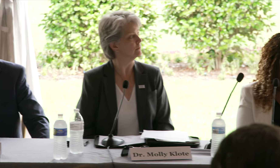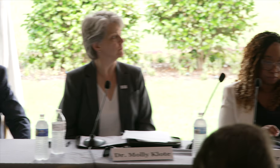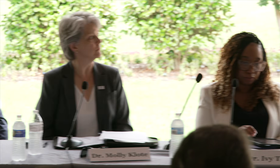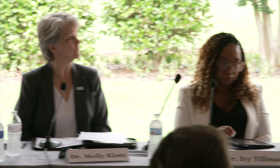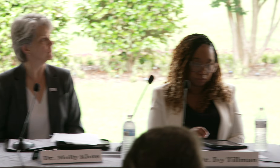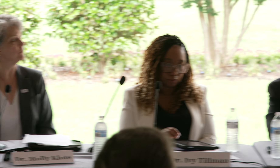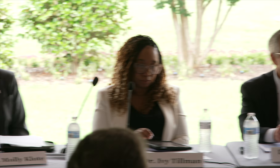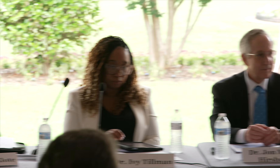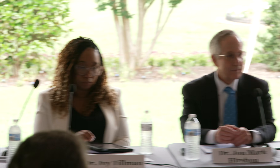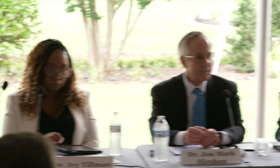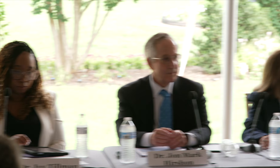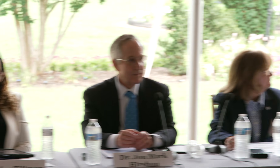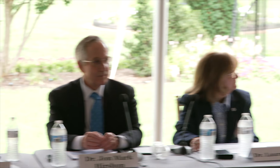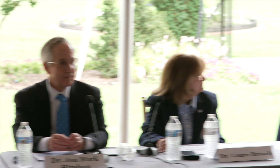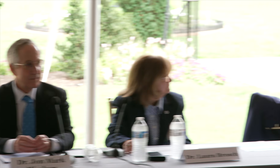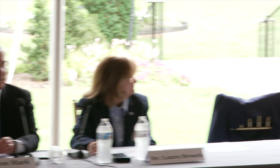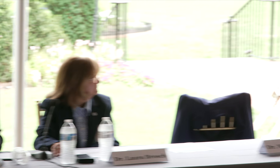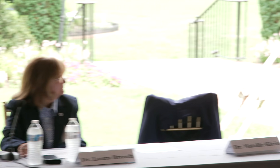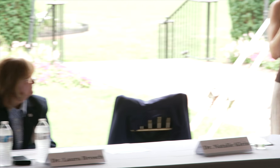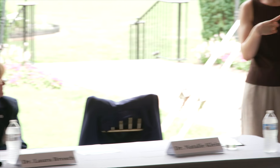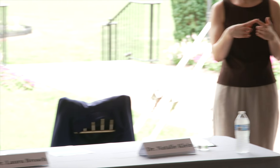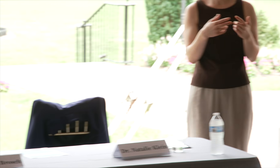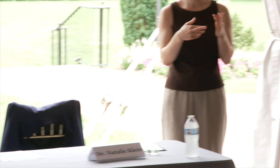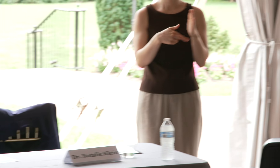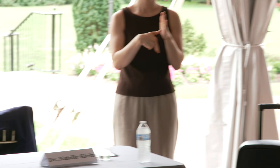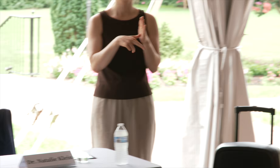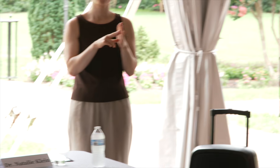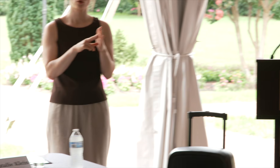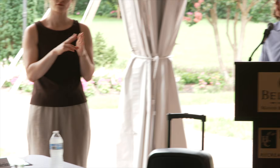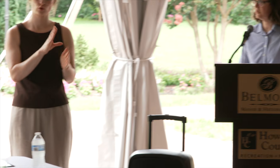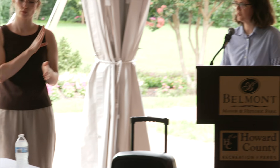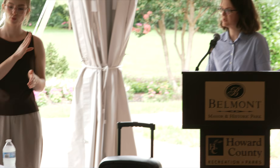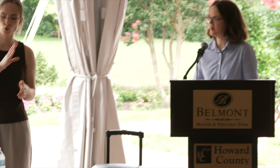role of institutional review boards in reviewing beneficence. Who else should be involved in those